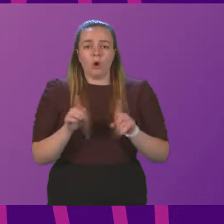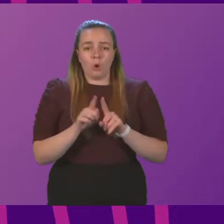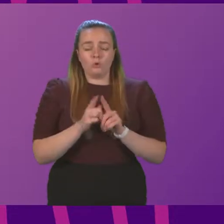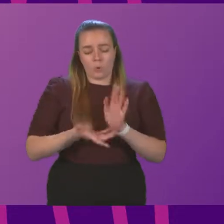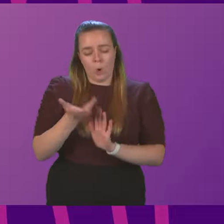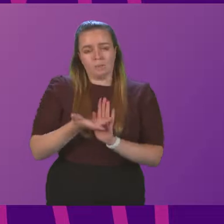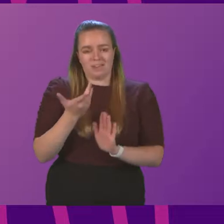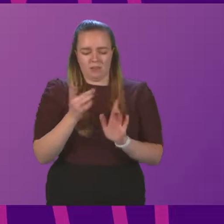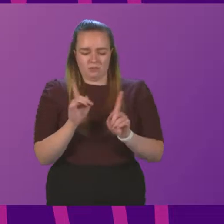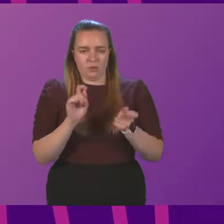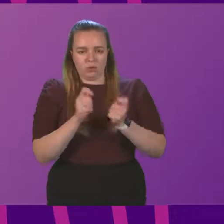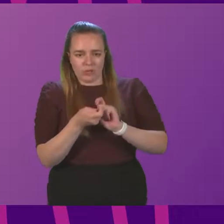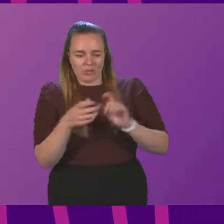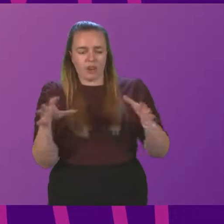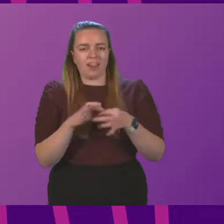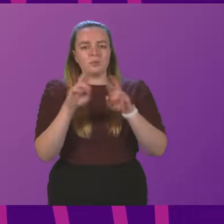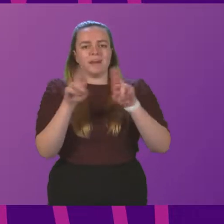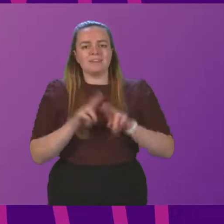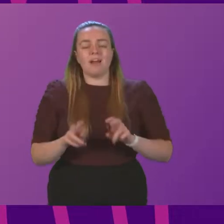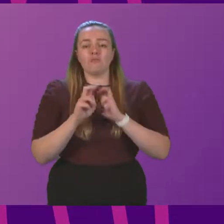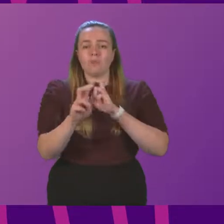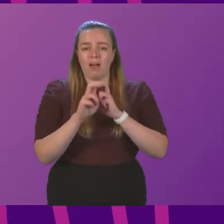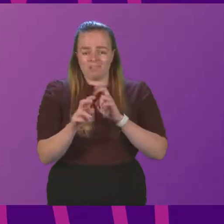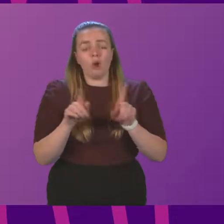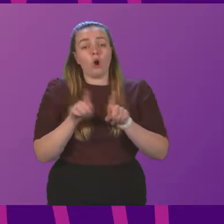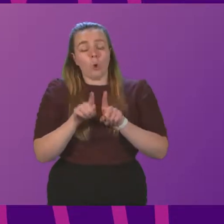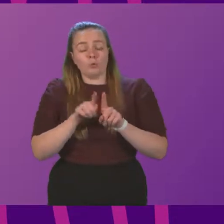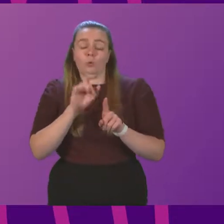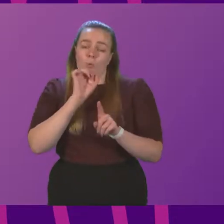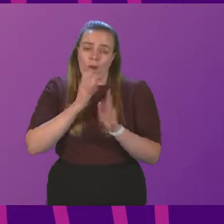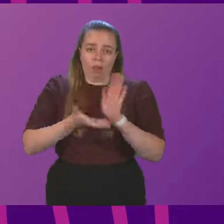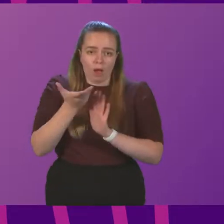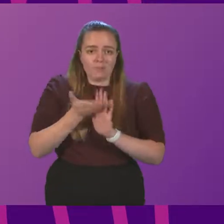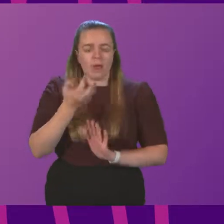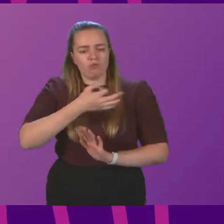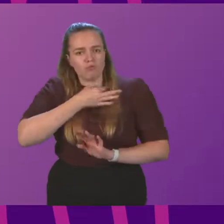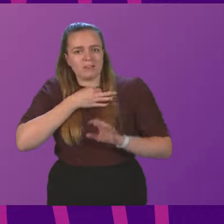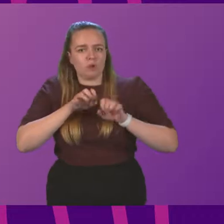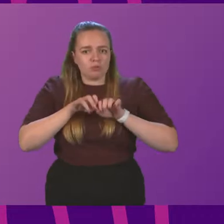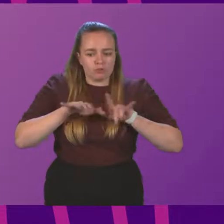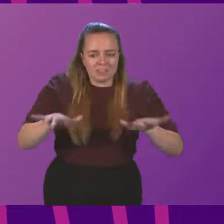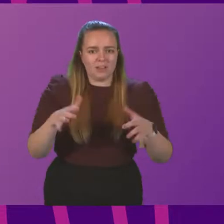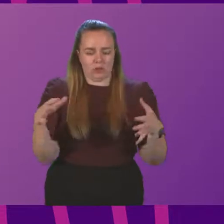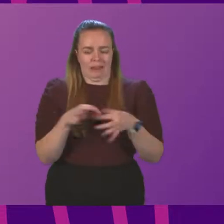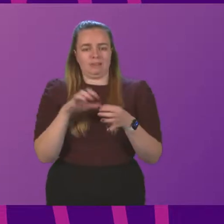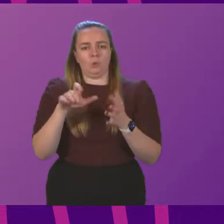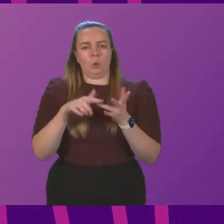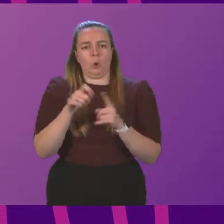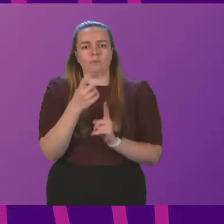changes to the rules around international travel. I will also be giving an update on the risks of transmission in and around the 26th United Nations climate change conference of the parties—COP26.